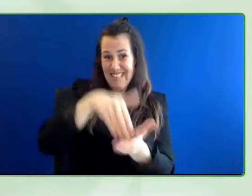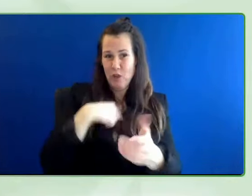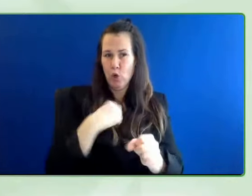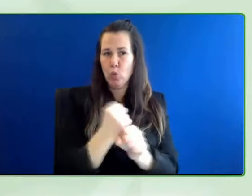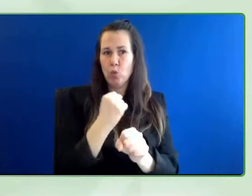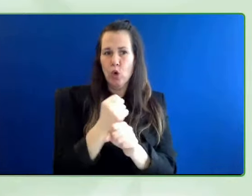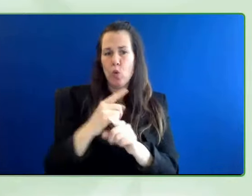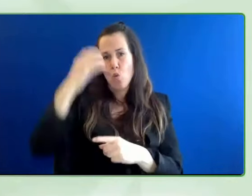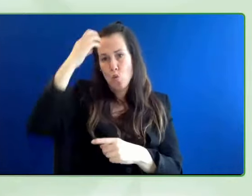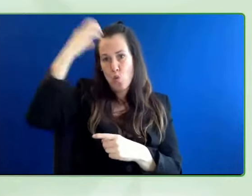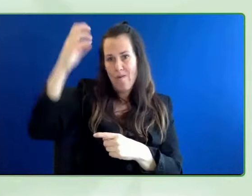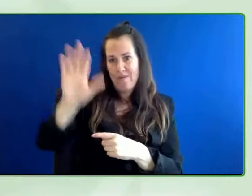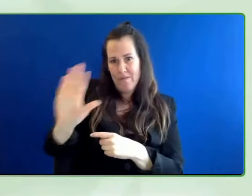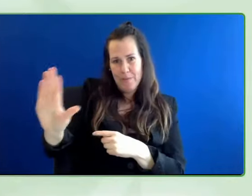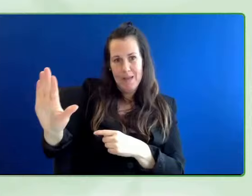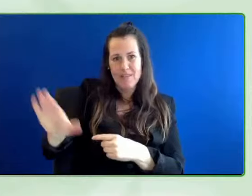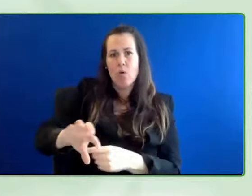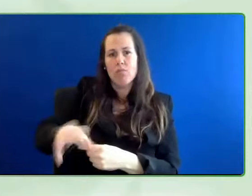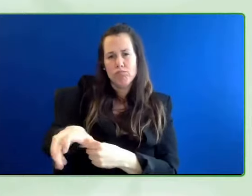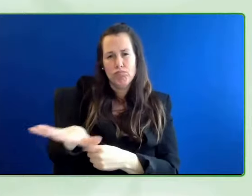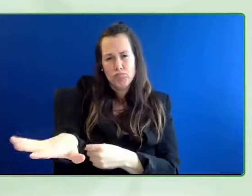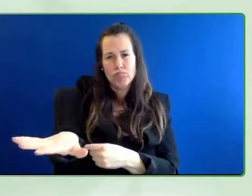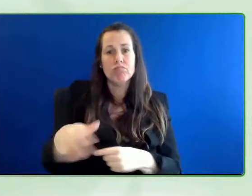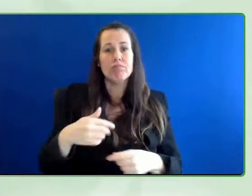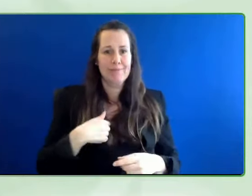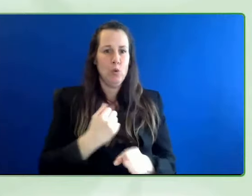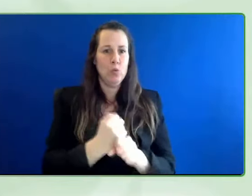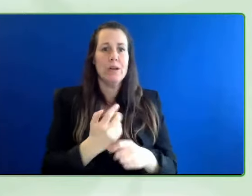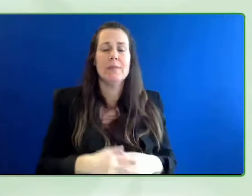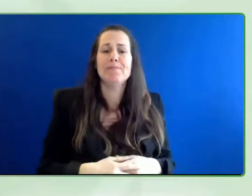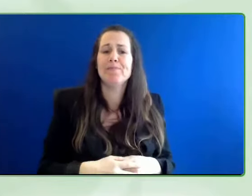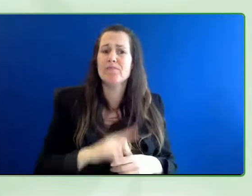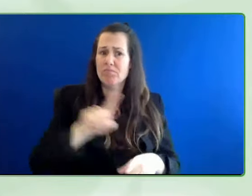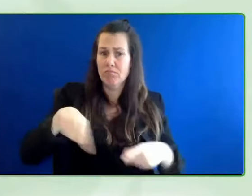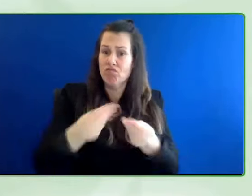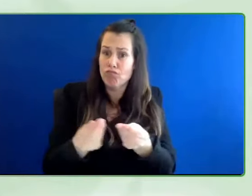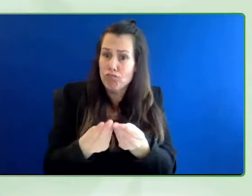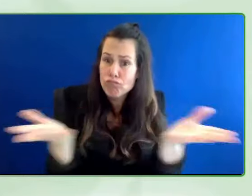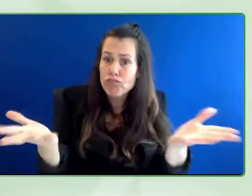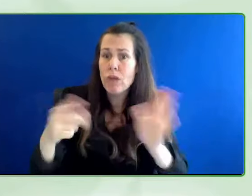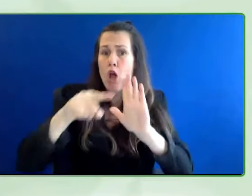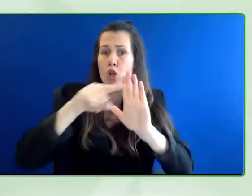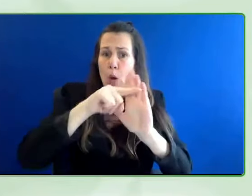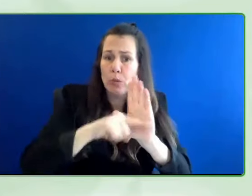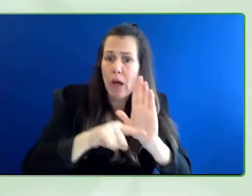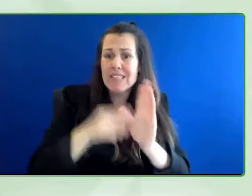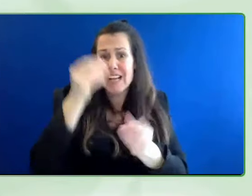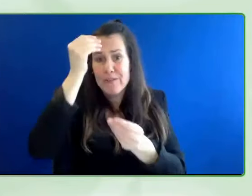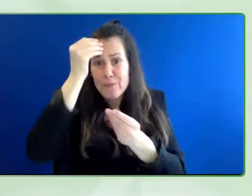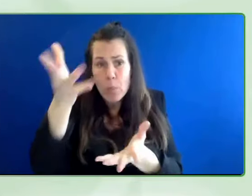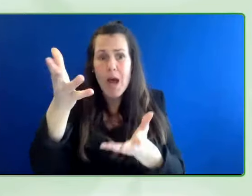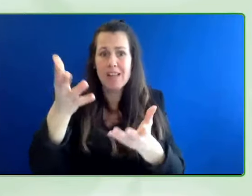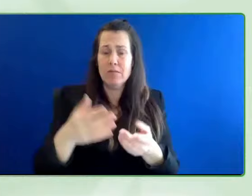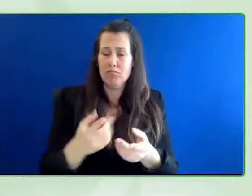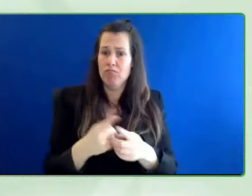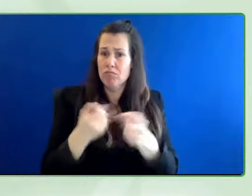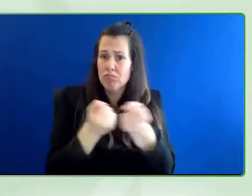I would say that in Italy we lack truly person centred approach to service delivery, mainly